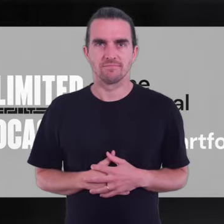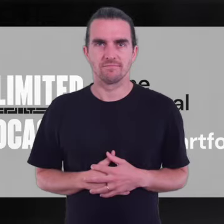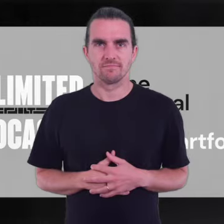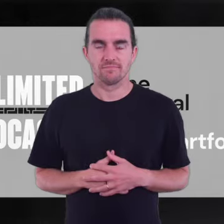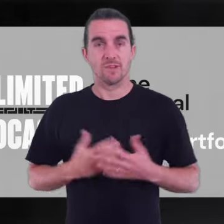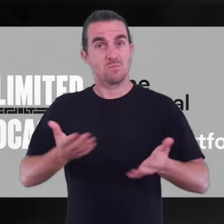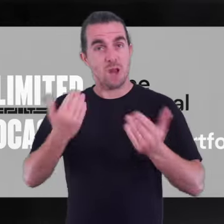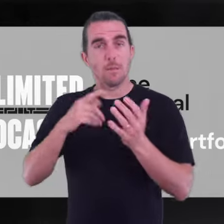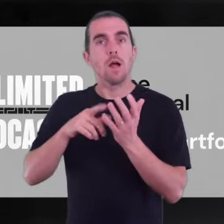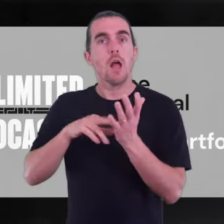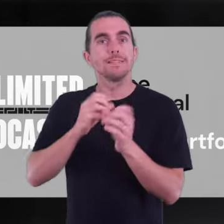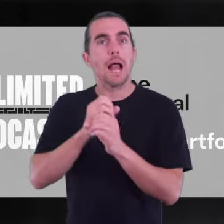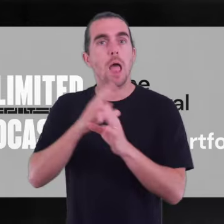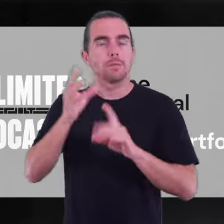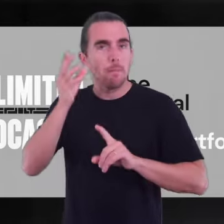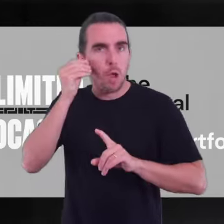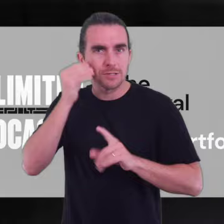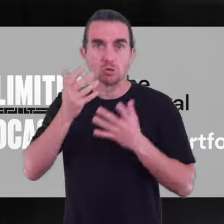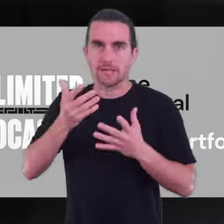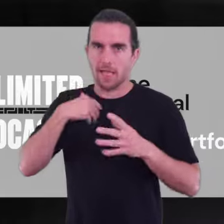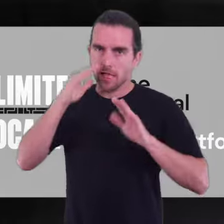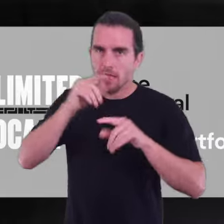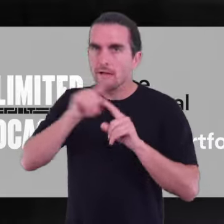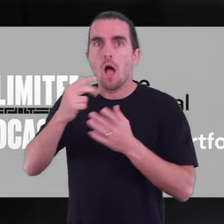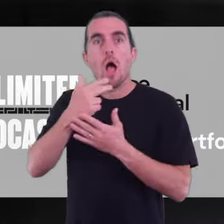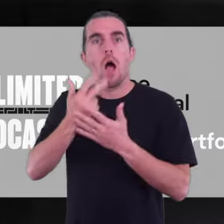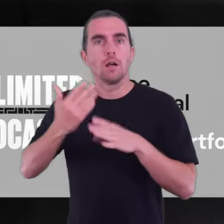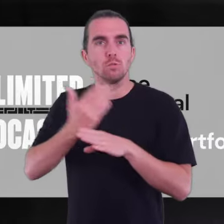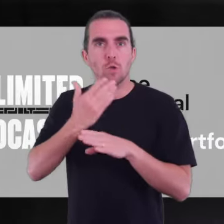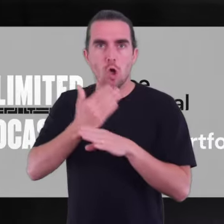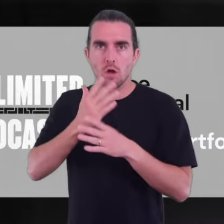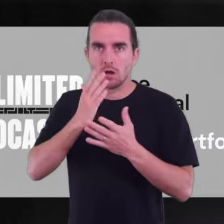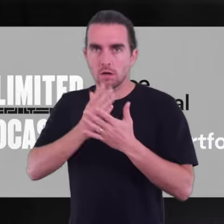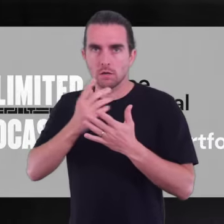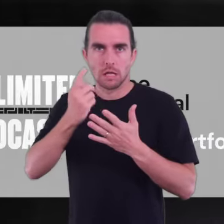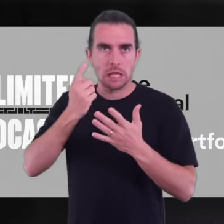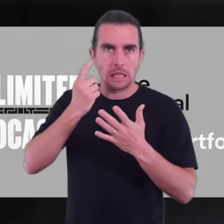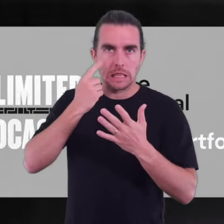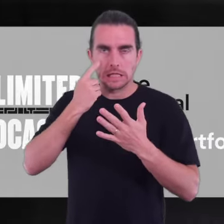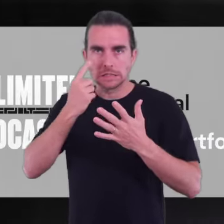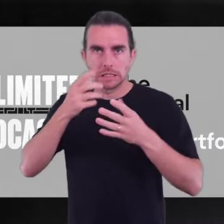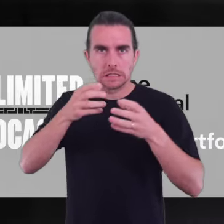[Alistair] Welcome back to "The Unlimited Podcast". Today, we'll be focusing on some of the artworks that defy easy categorization,